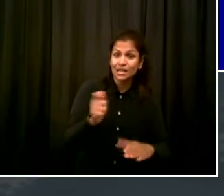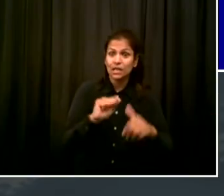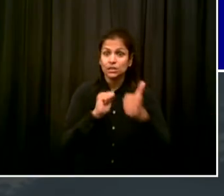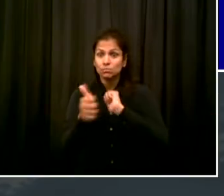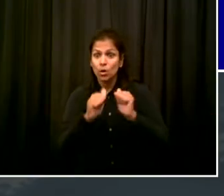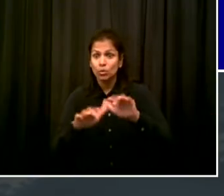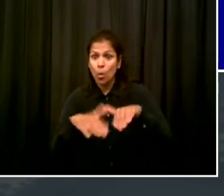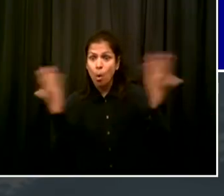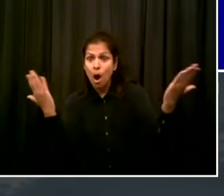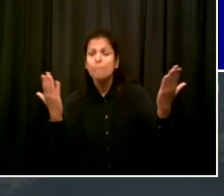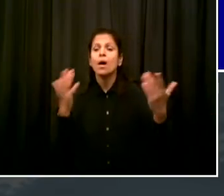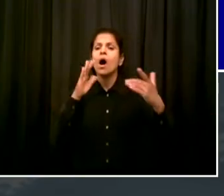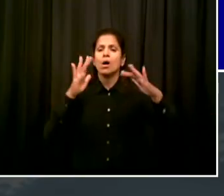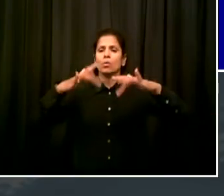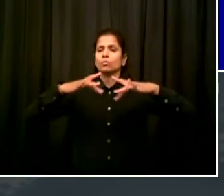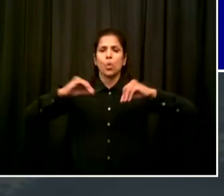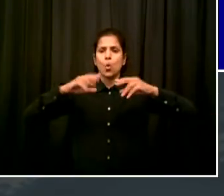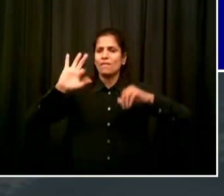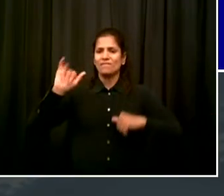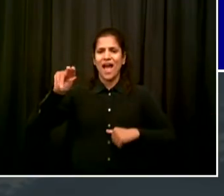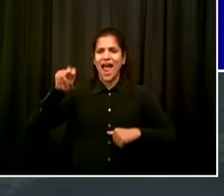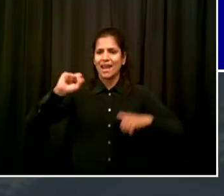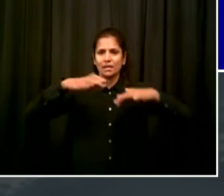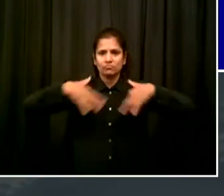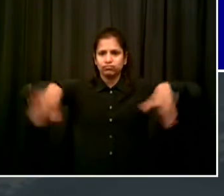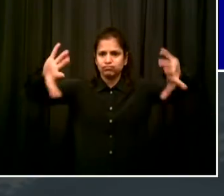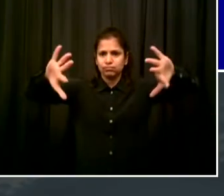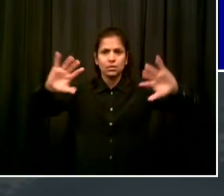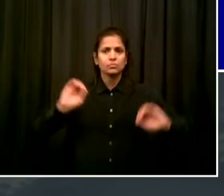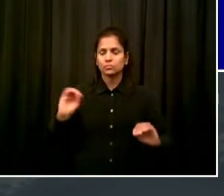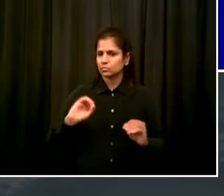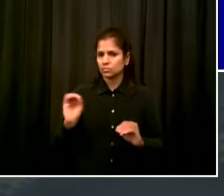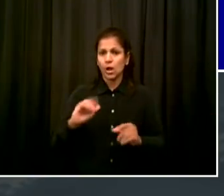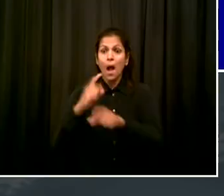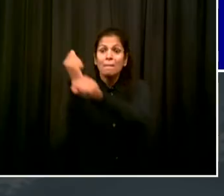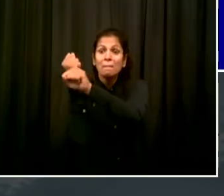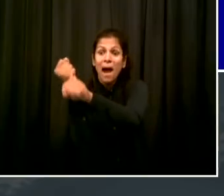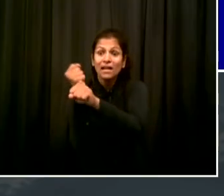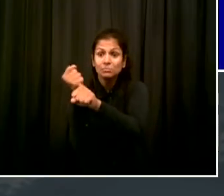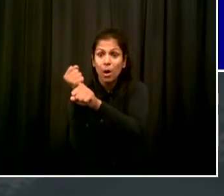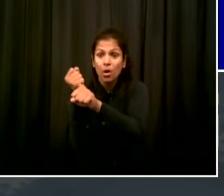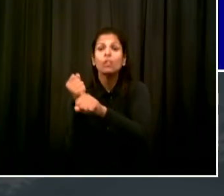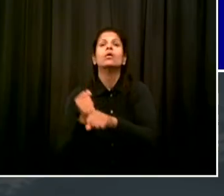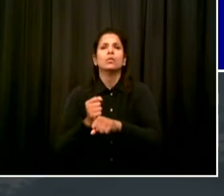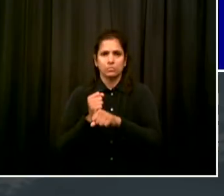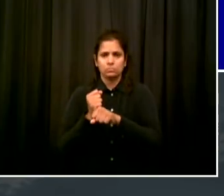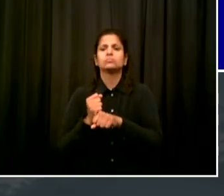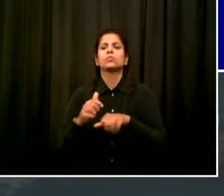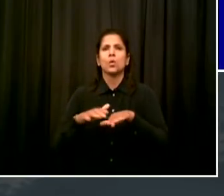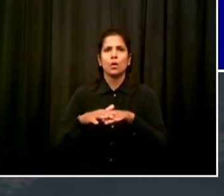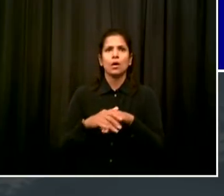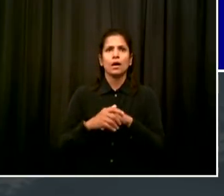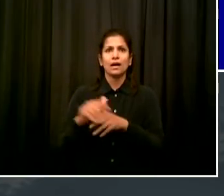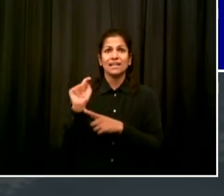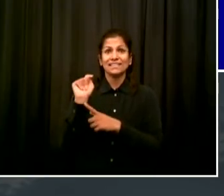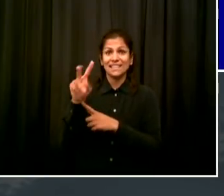IS PART OF PSHAE 4, AS SPOR TS